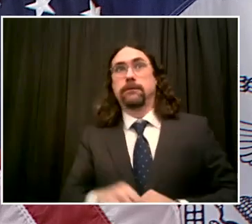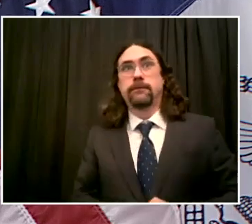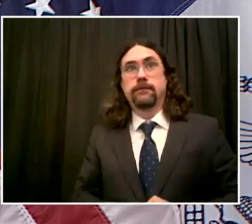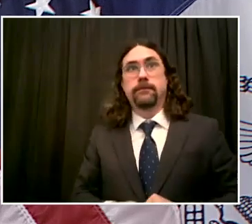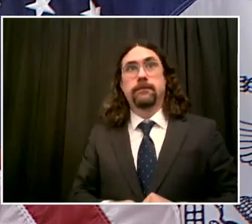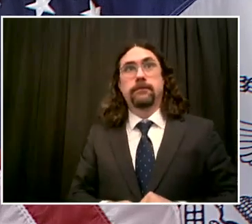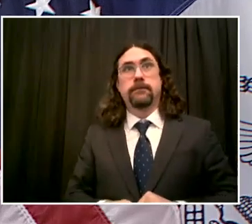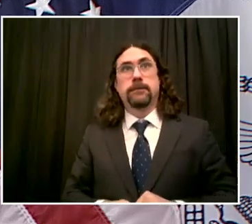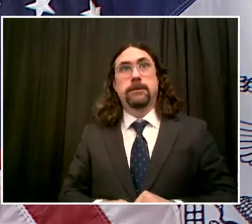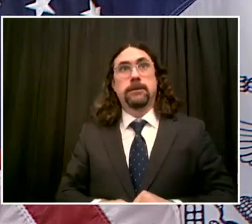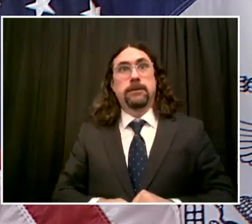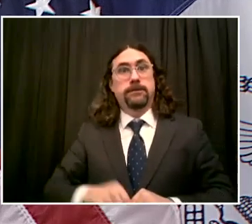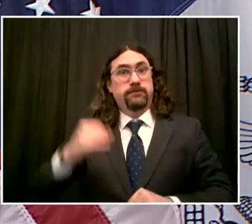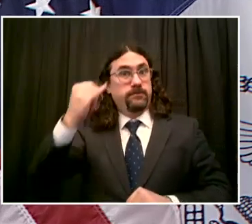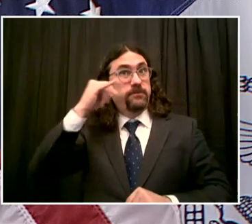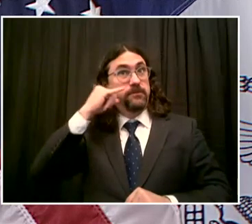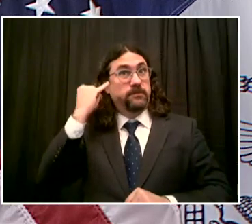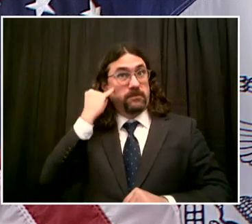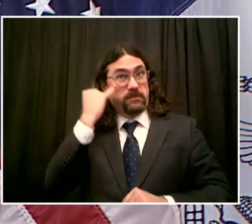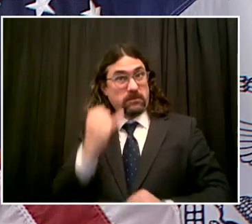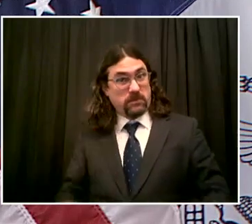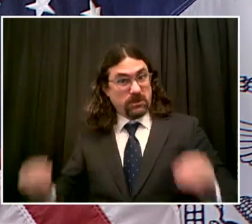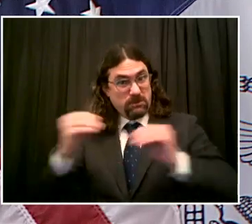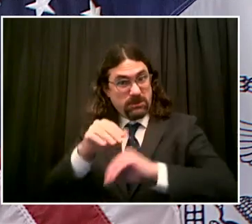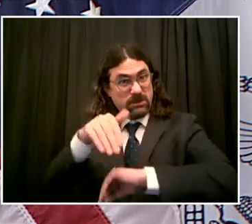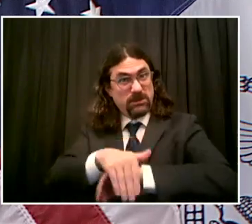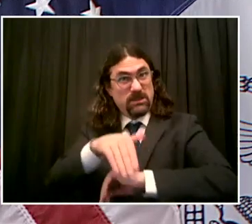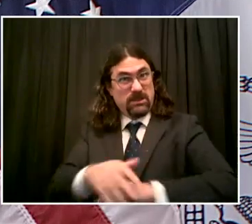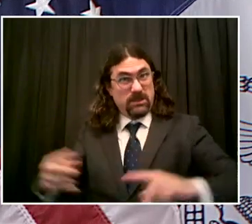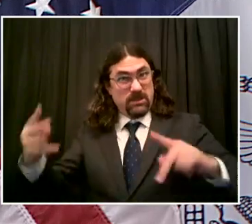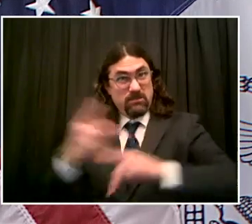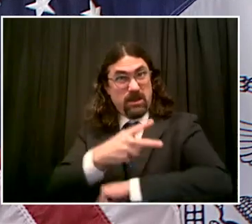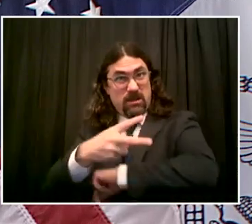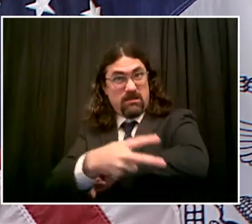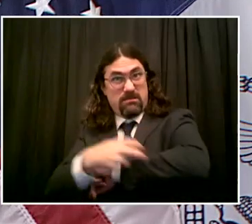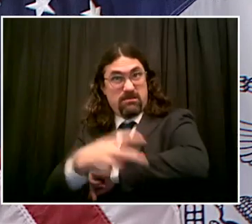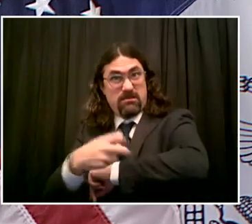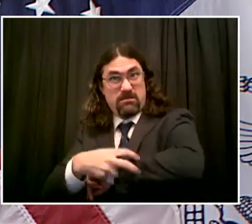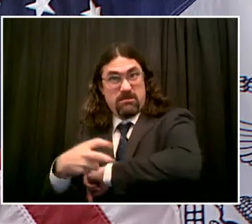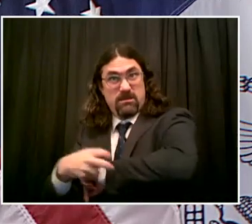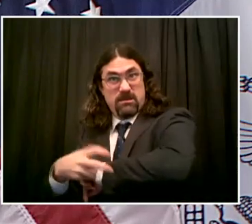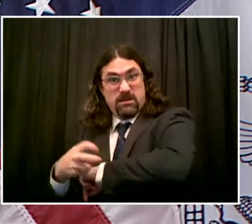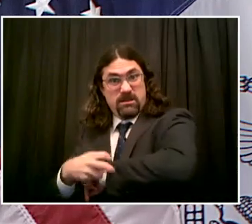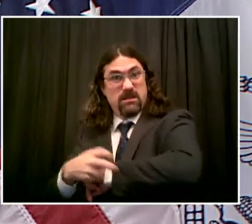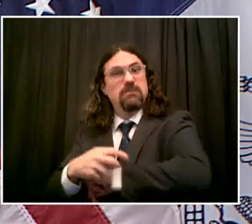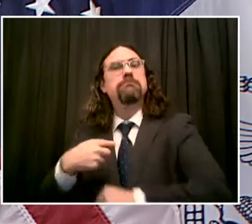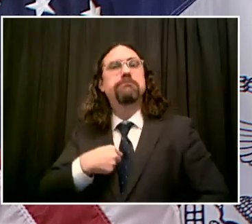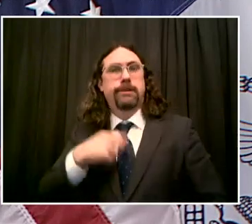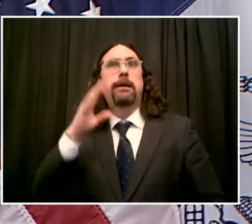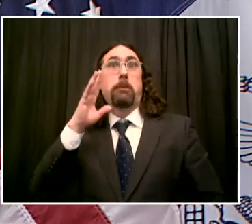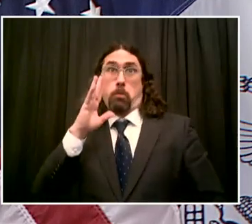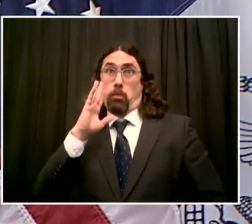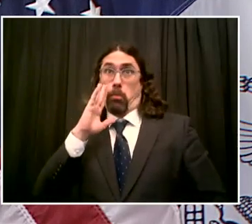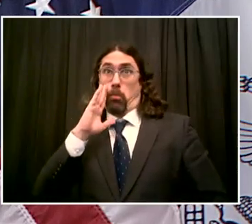WE WILL REGRET IT IF WE BRING